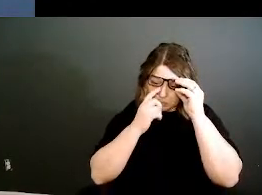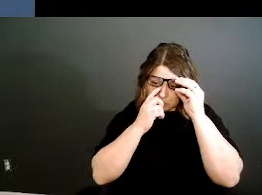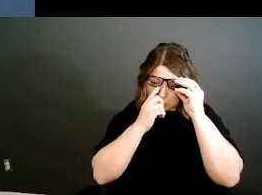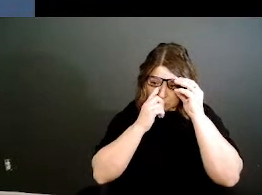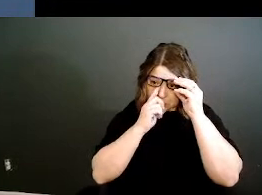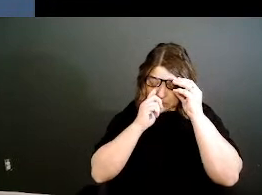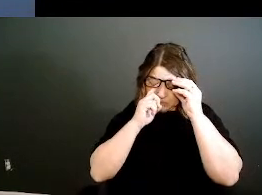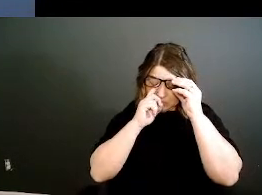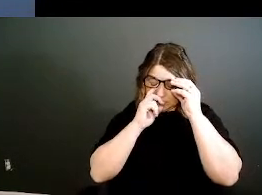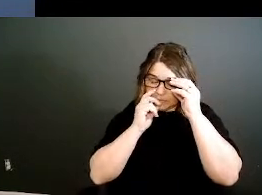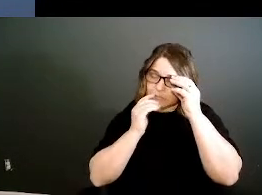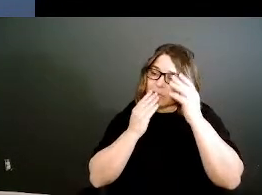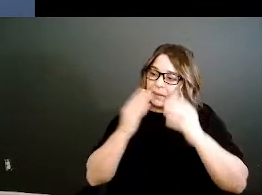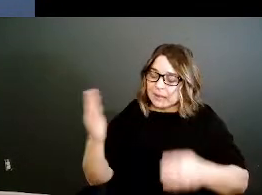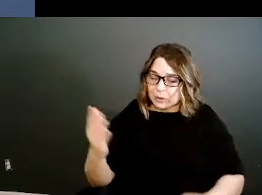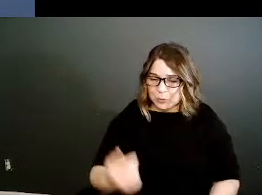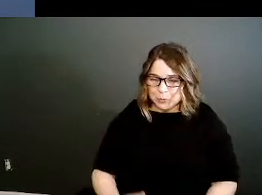? OKAY.